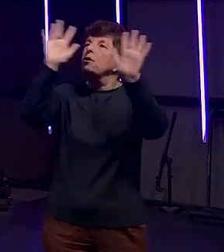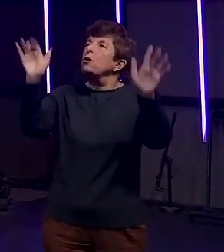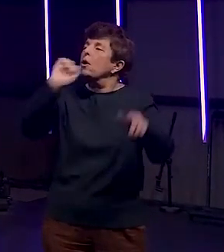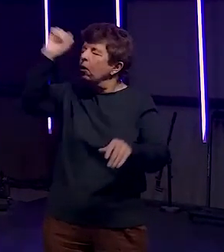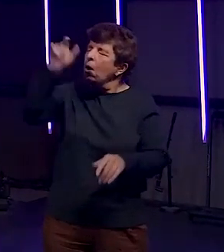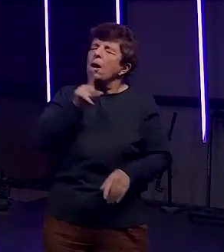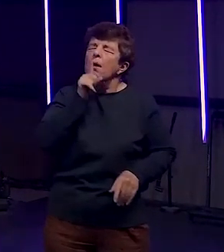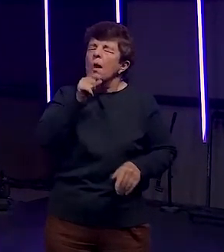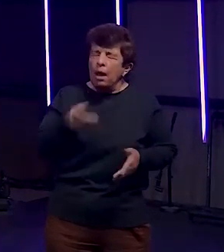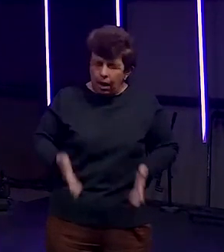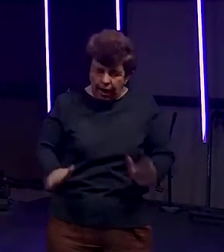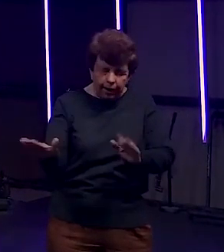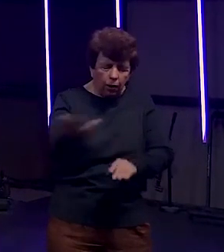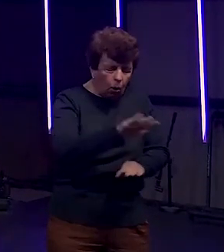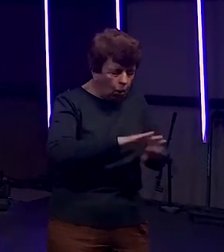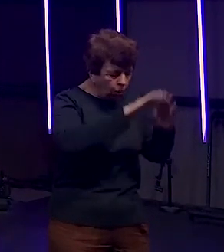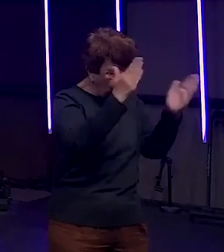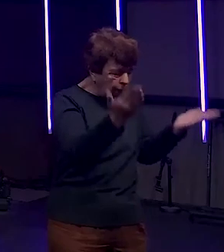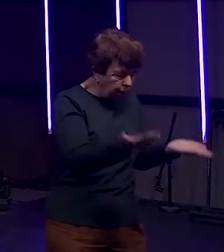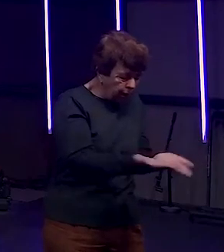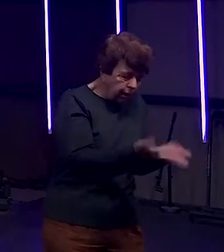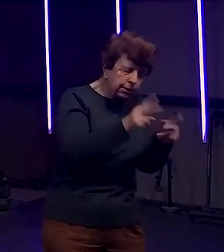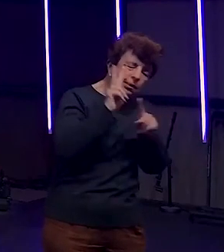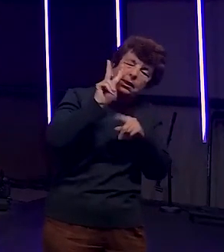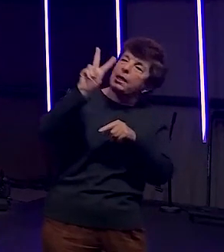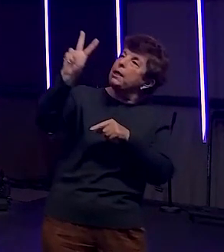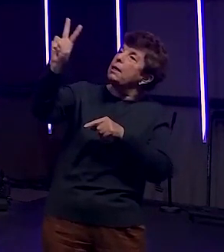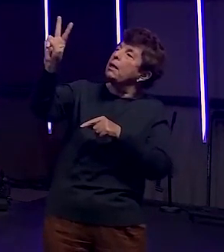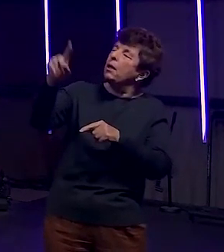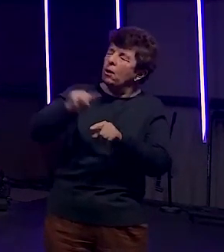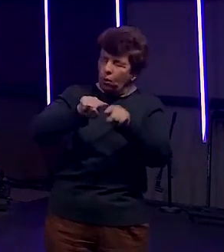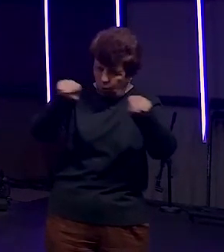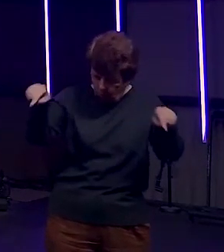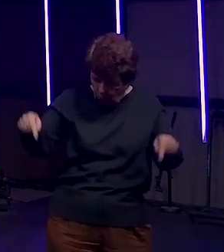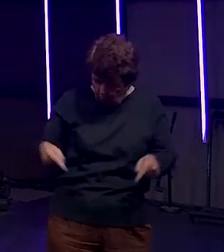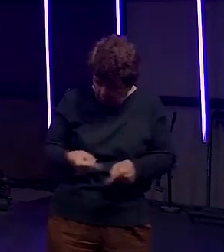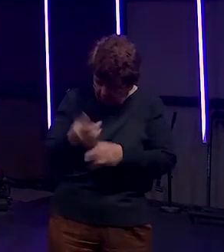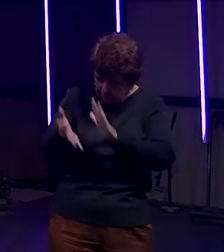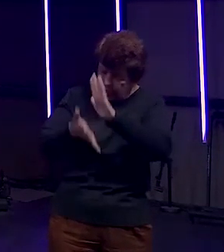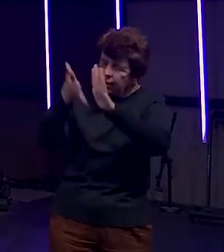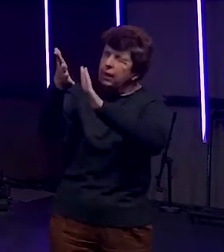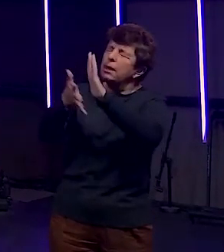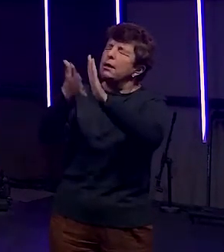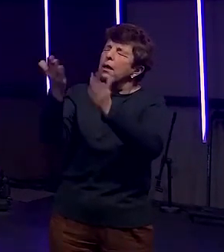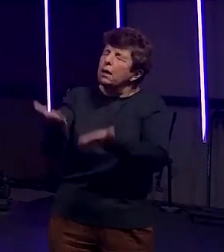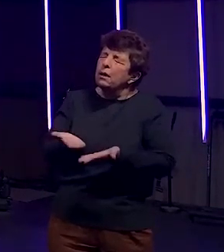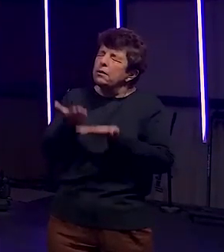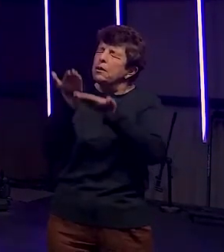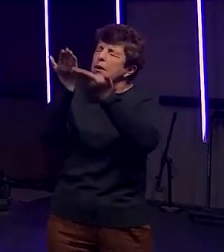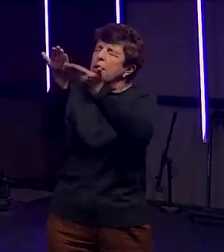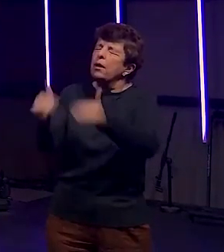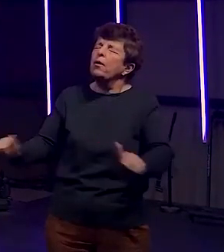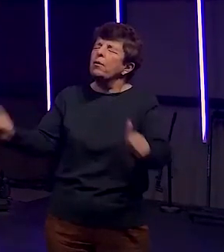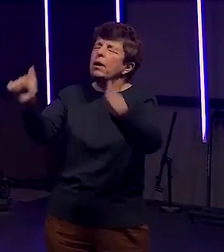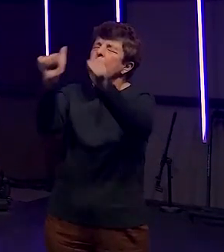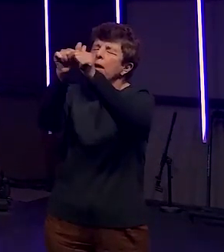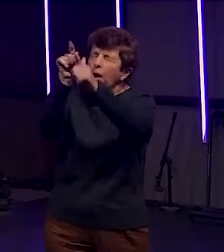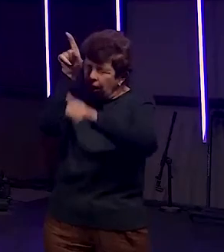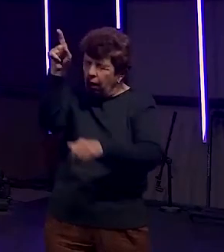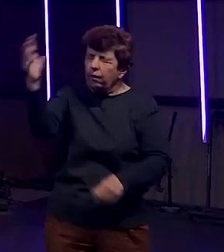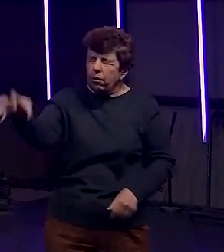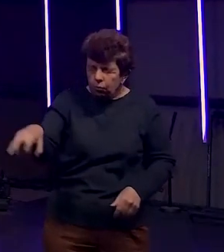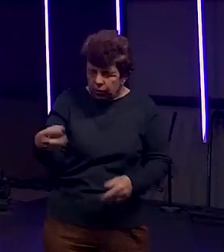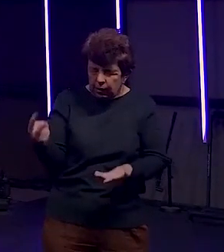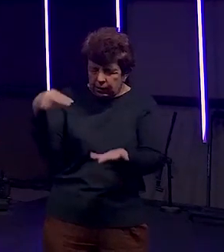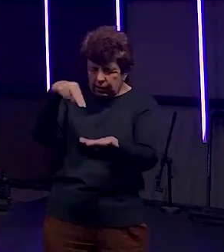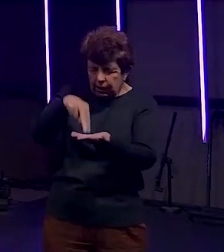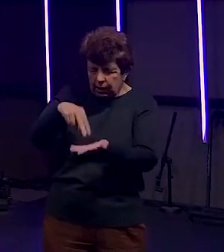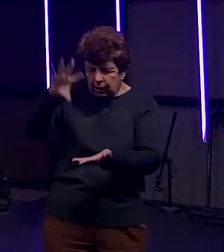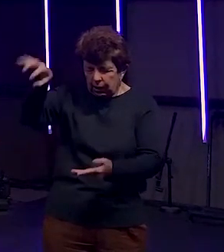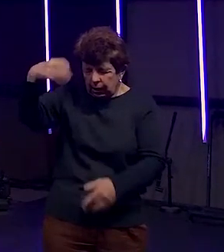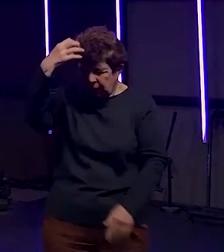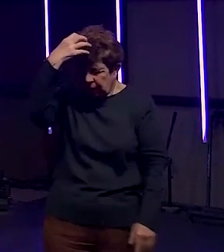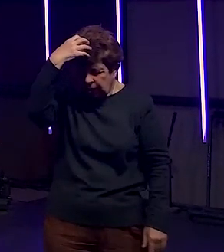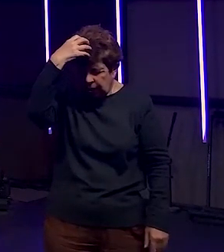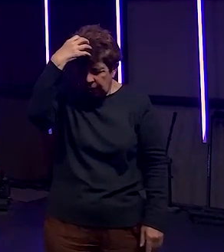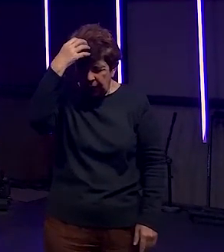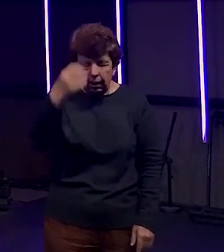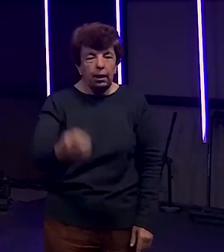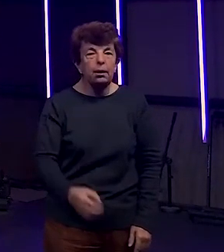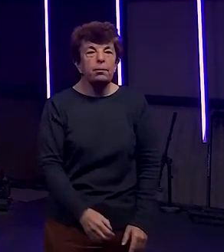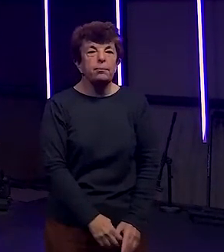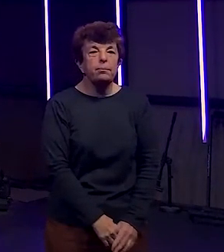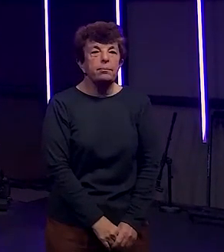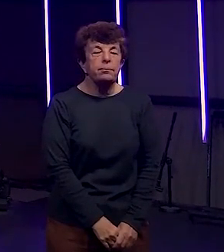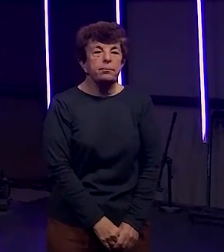Shine Your light and let the whole world see We're singing for the glory of the risen King